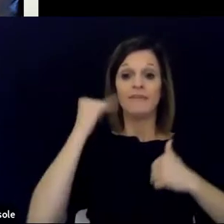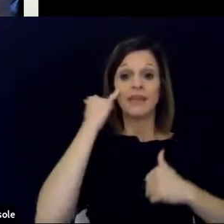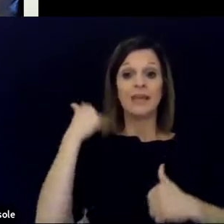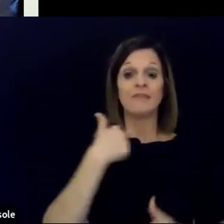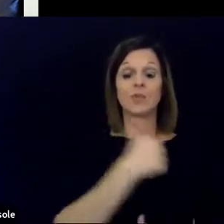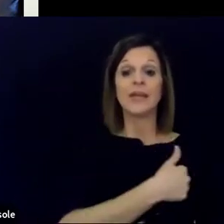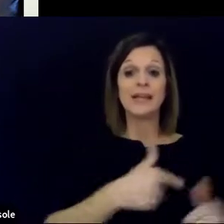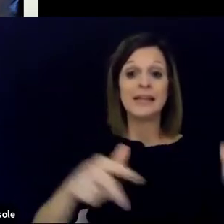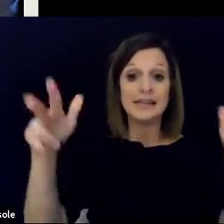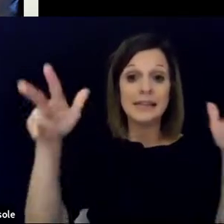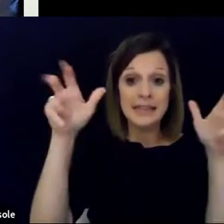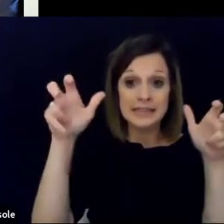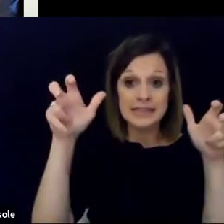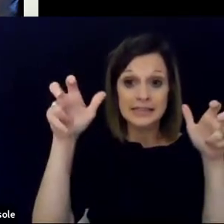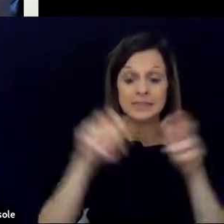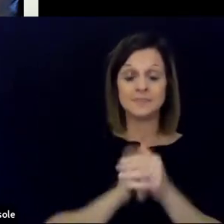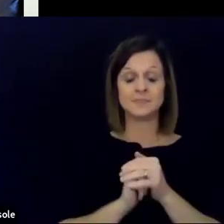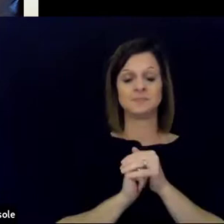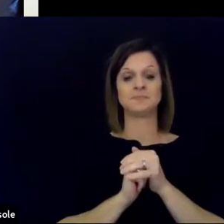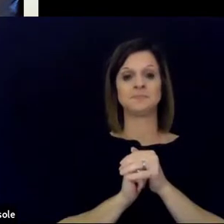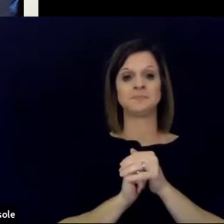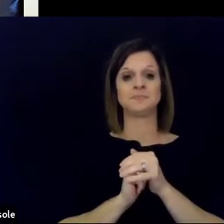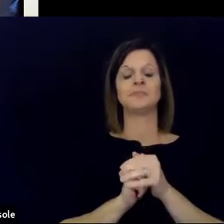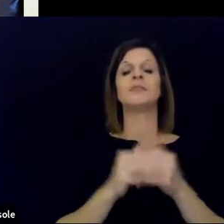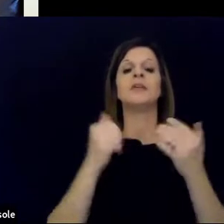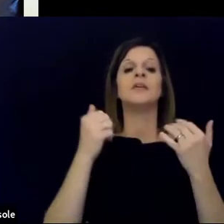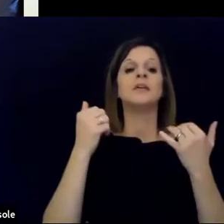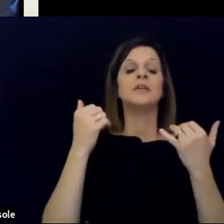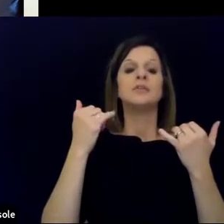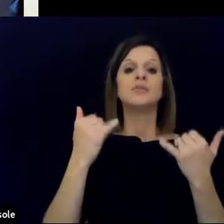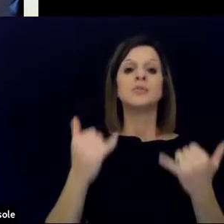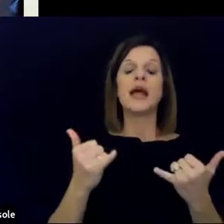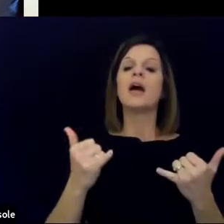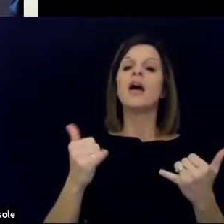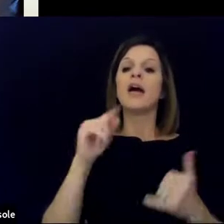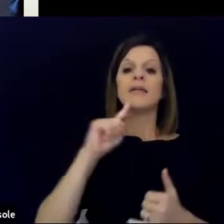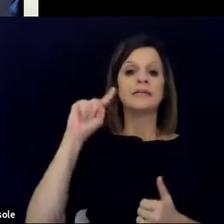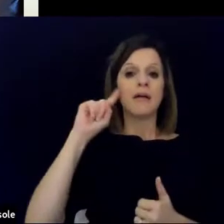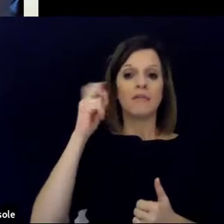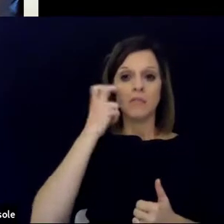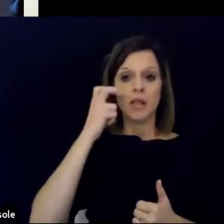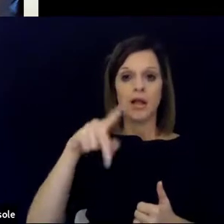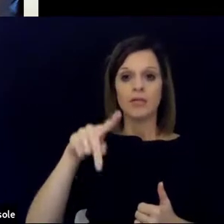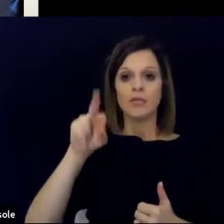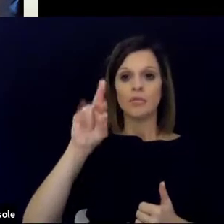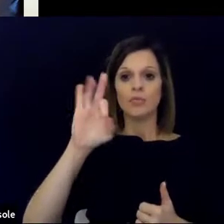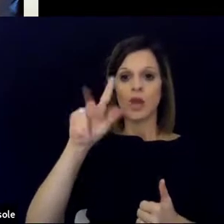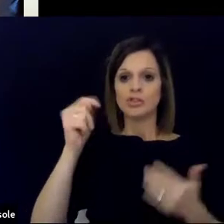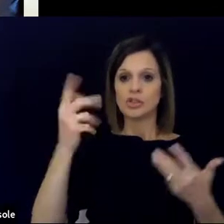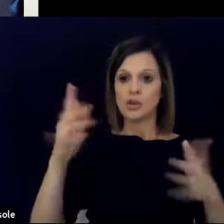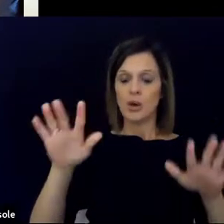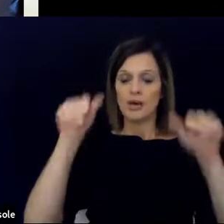So our providers have gotten ahead, definitely projects have gotten ahead to put the evaluation up. Please take the time to go ahead